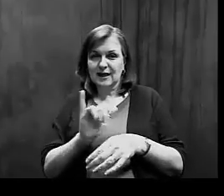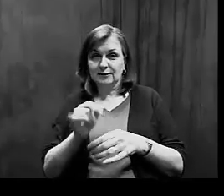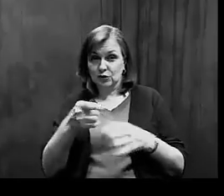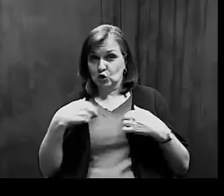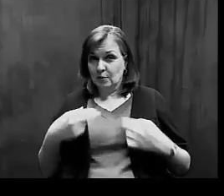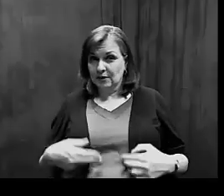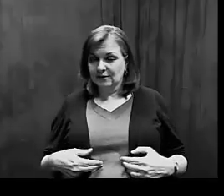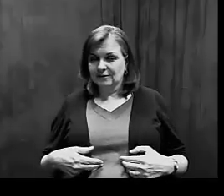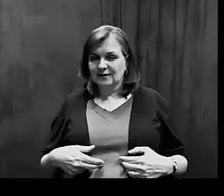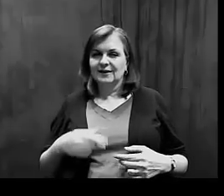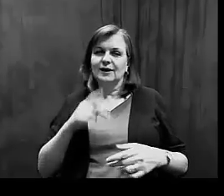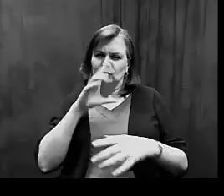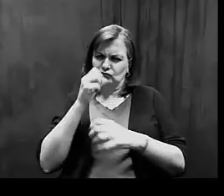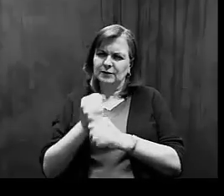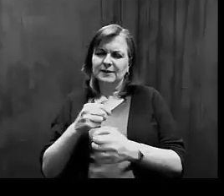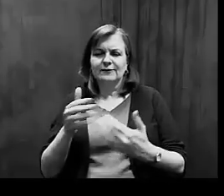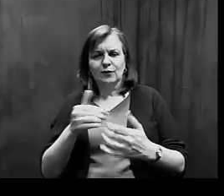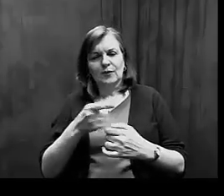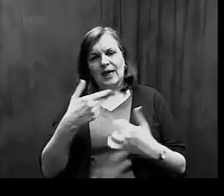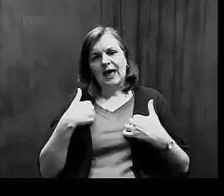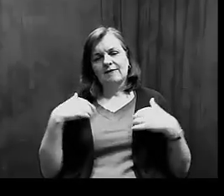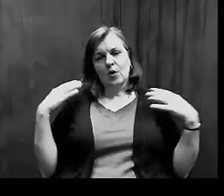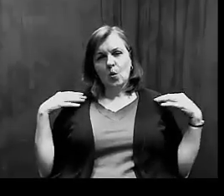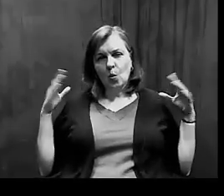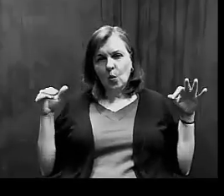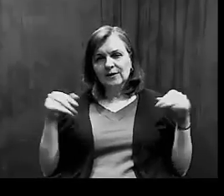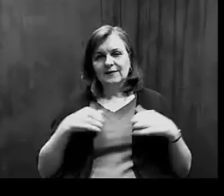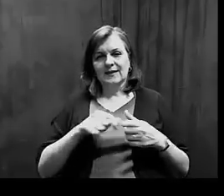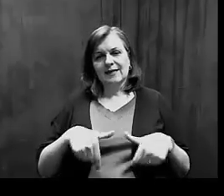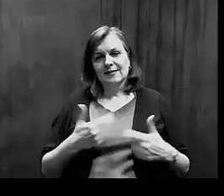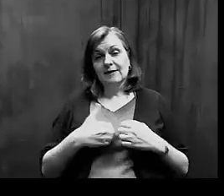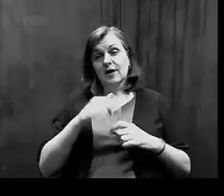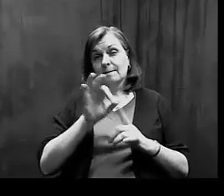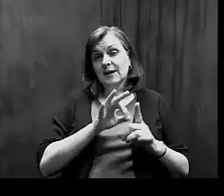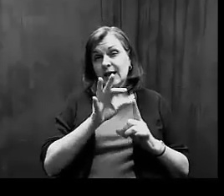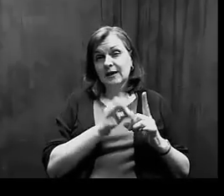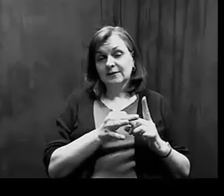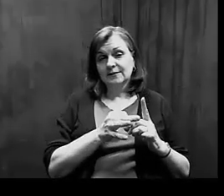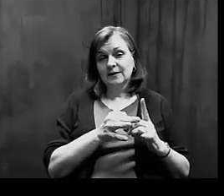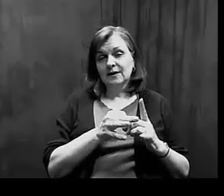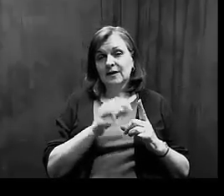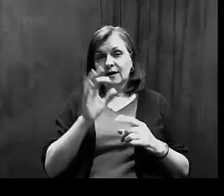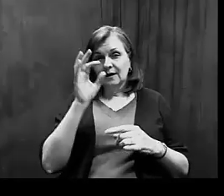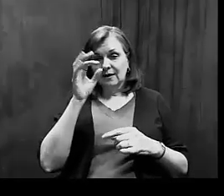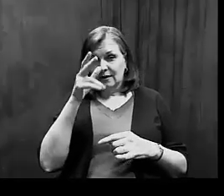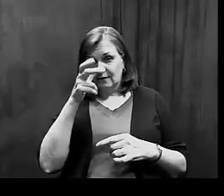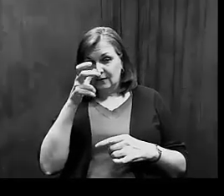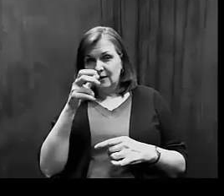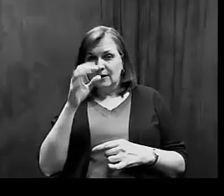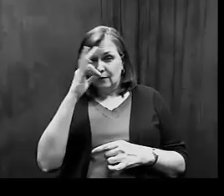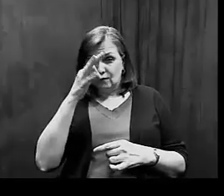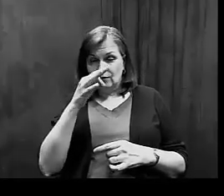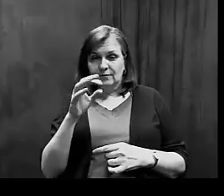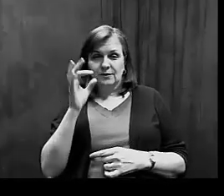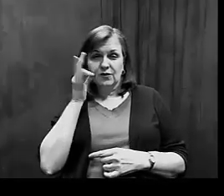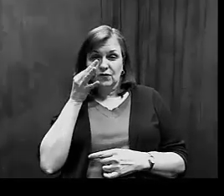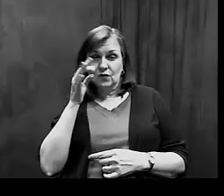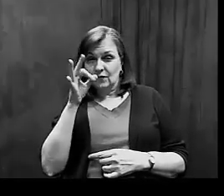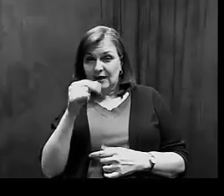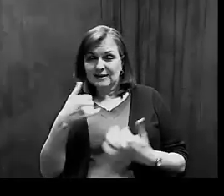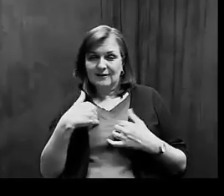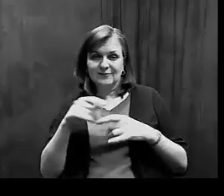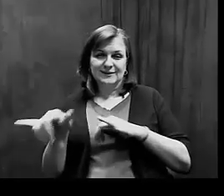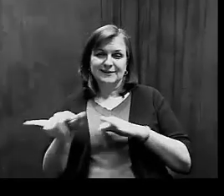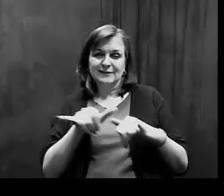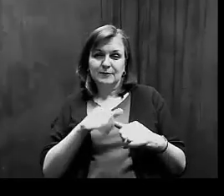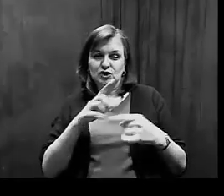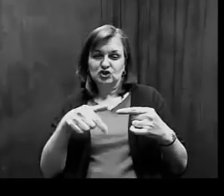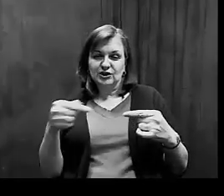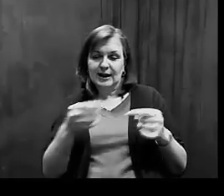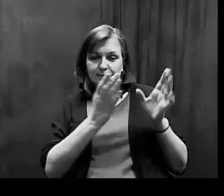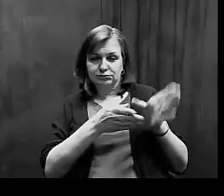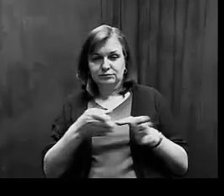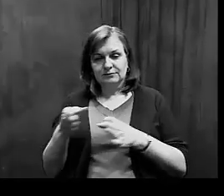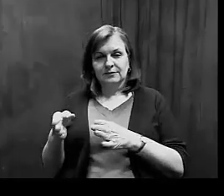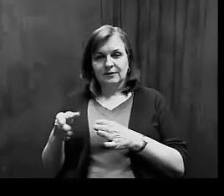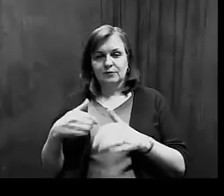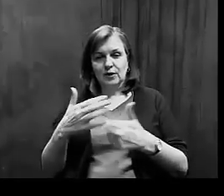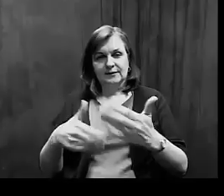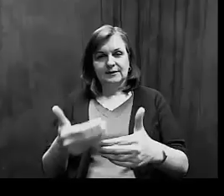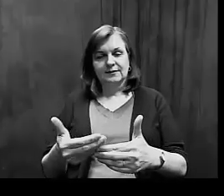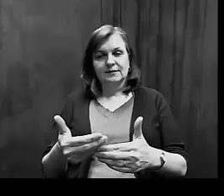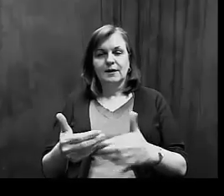trust me they do even if they have wings two giant eyes and live on you your bananas they still have very similar layout to you as far